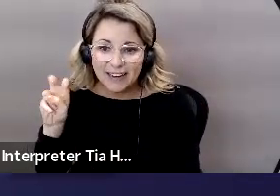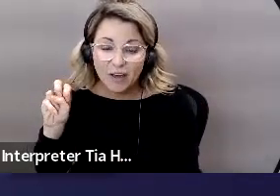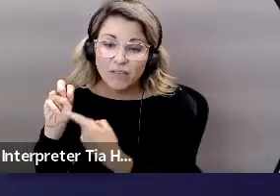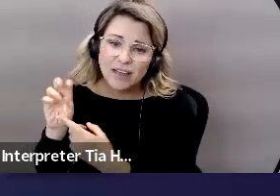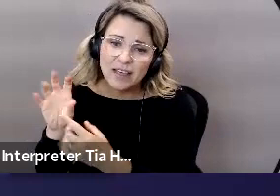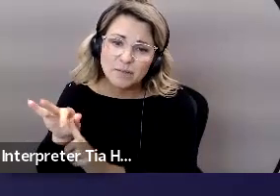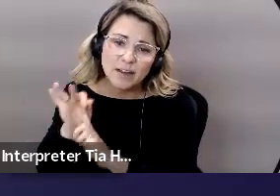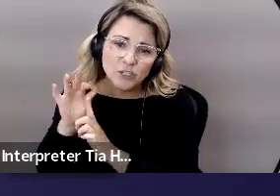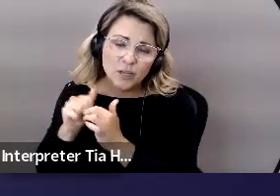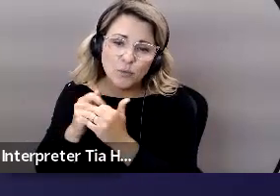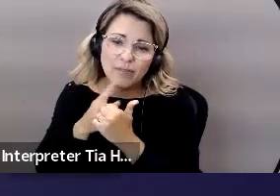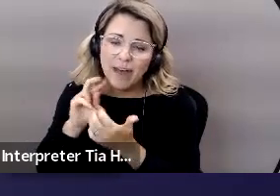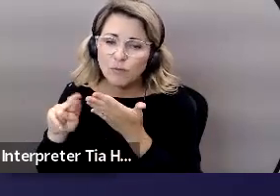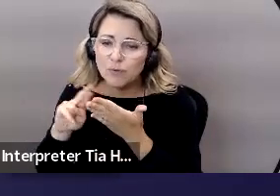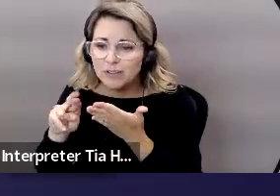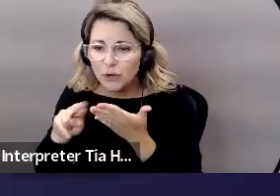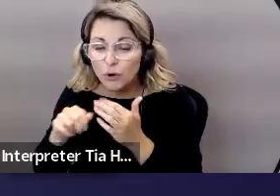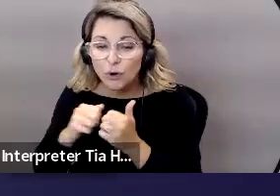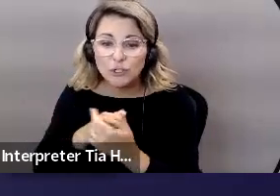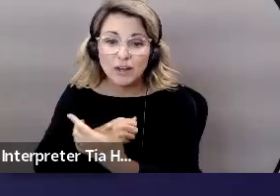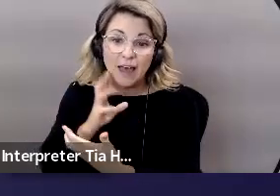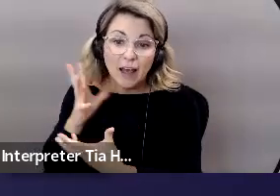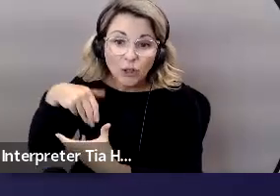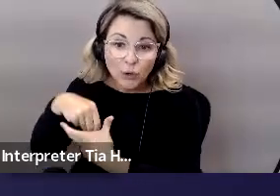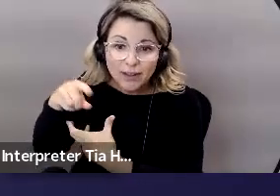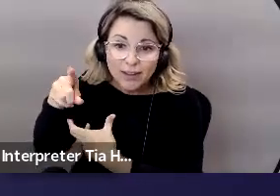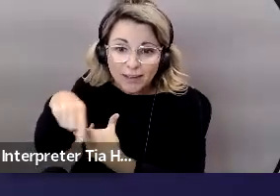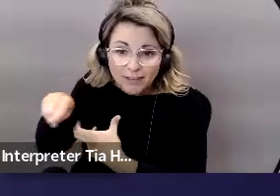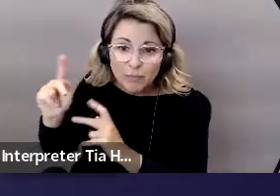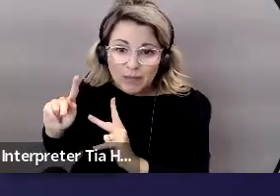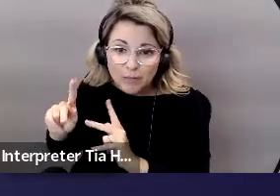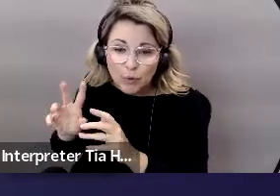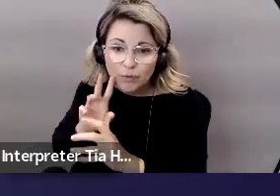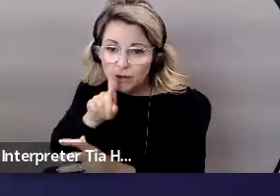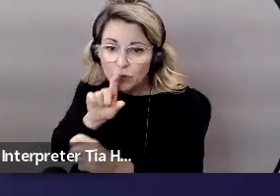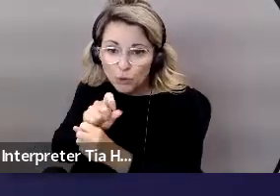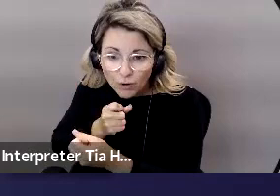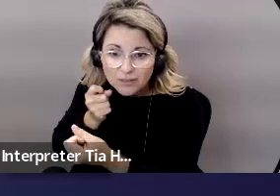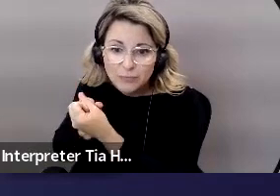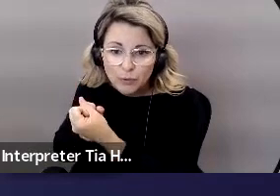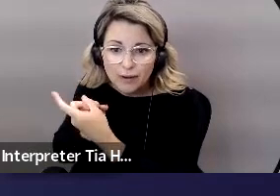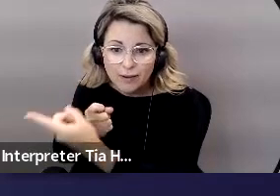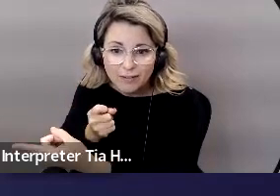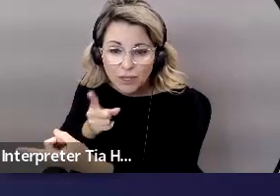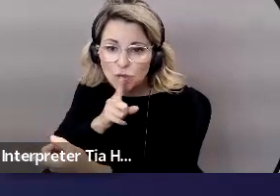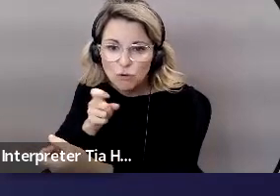action research and including the people, the individuals, consumers that the research might